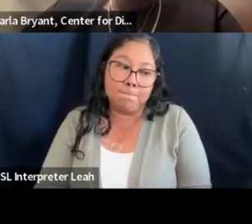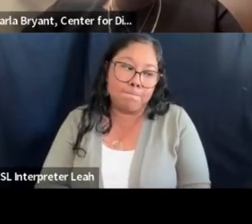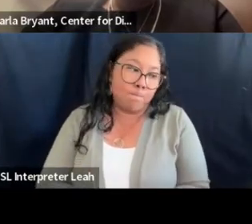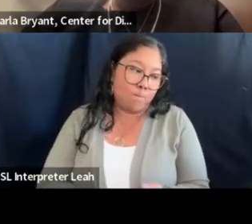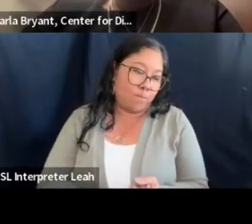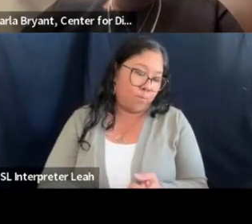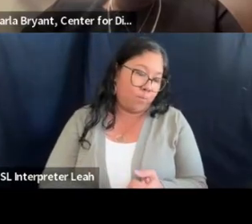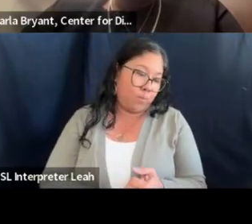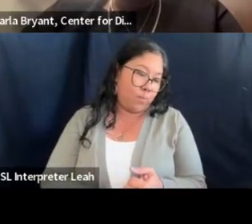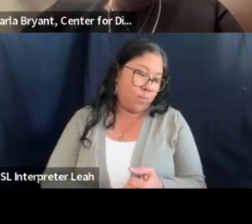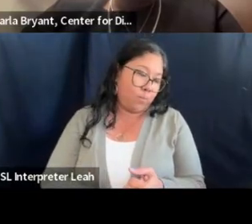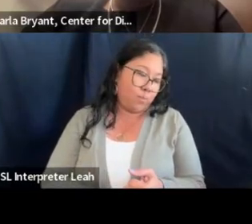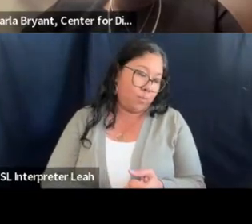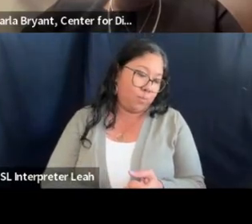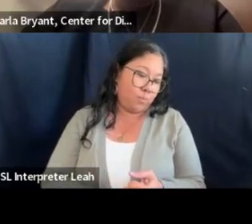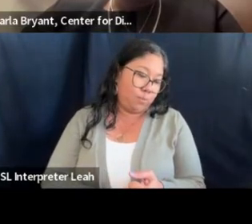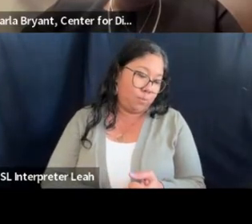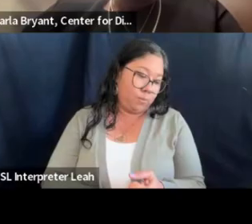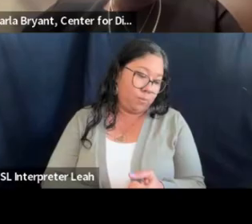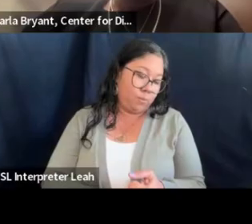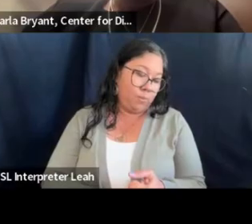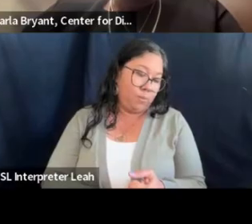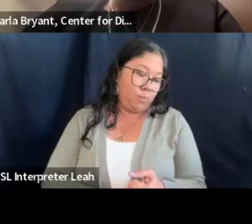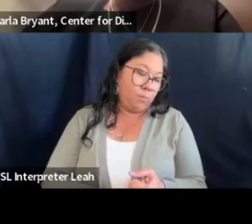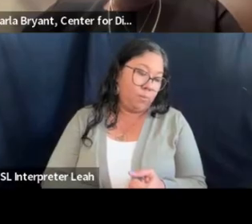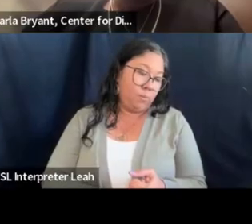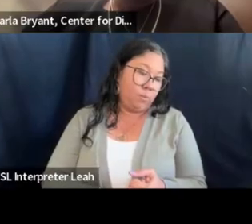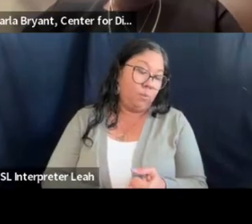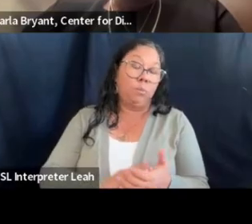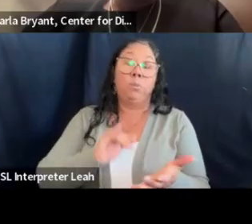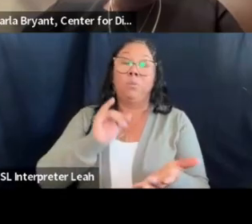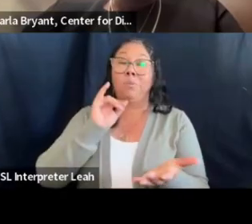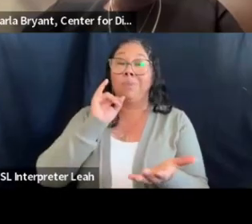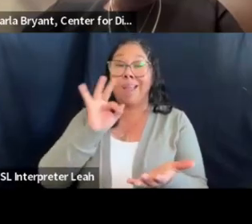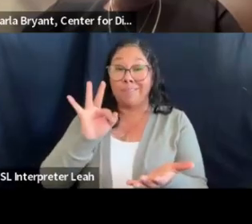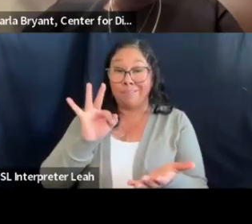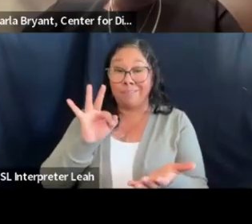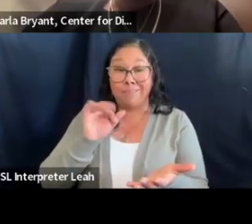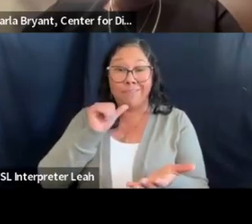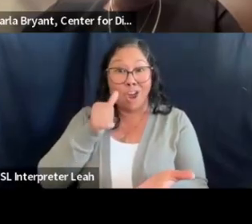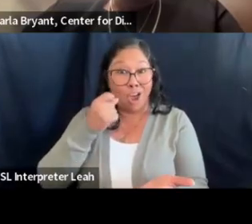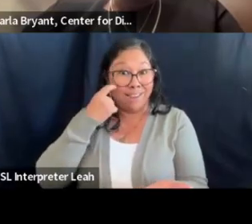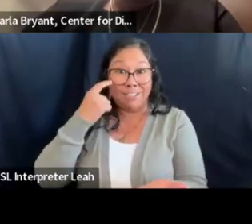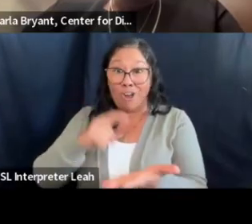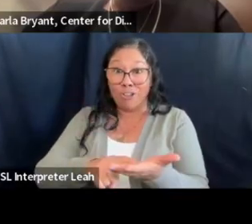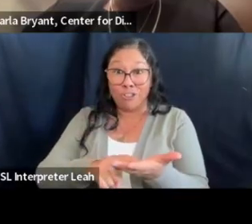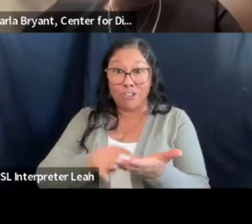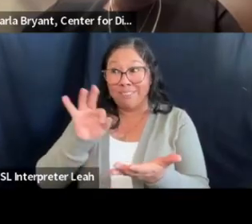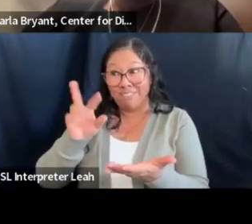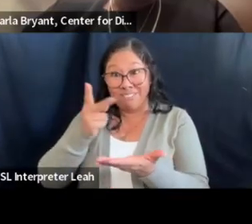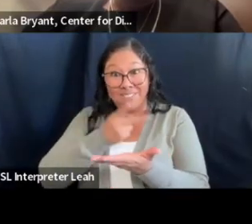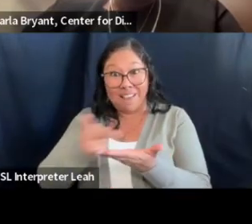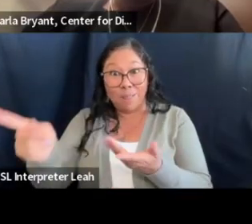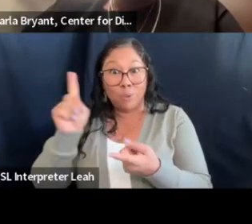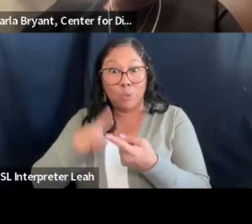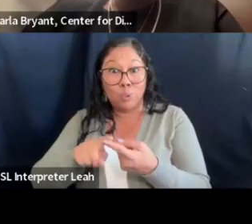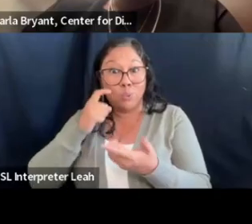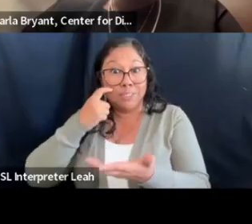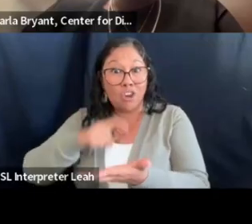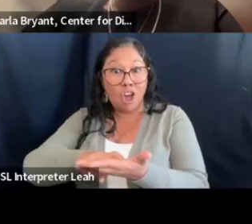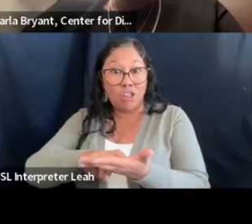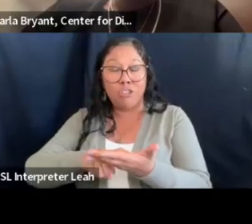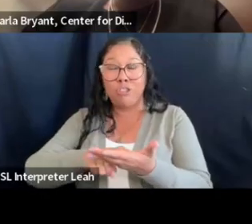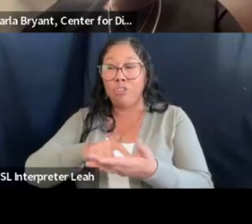um the failure to acknowledge this and uh to actively examine